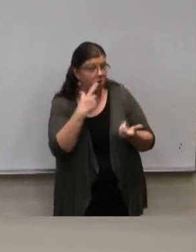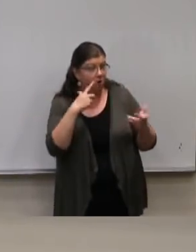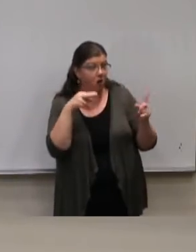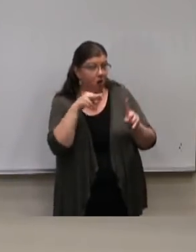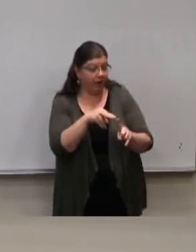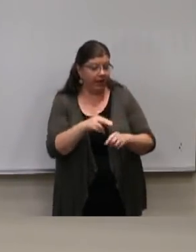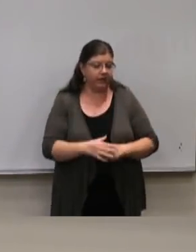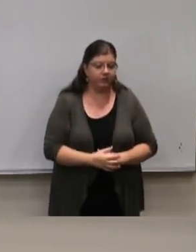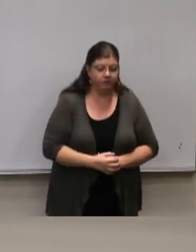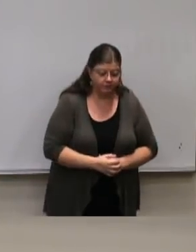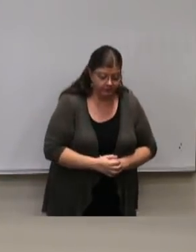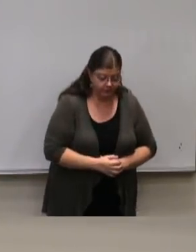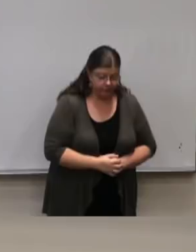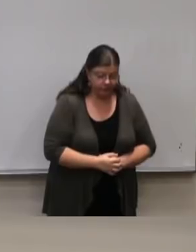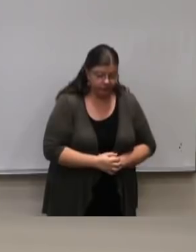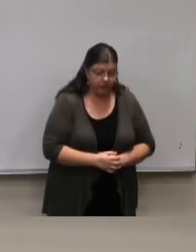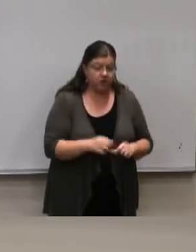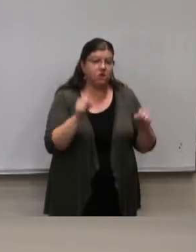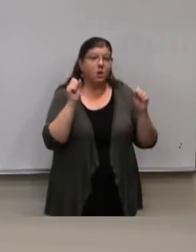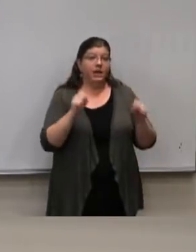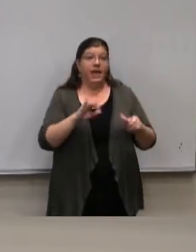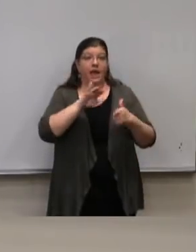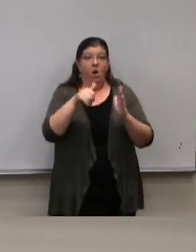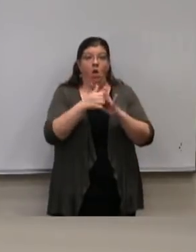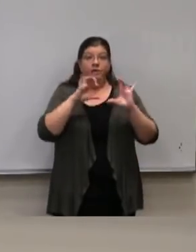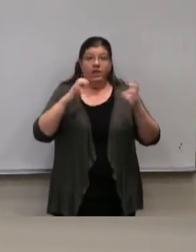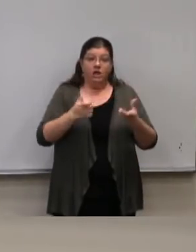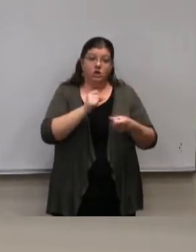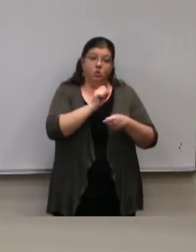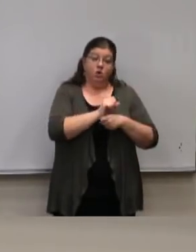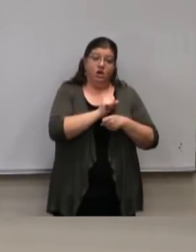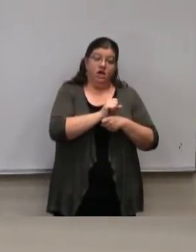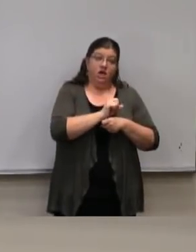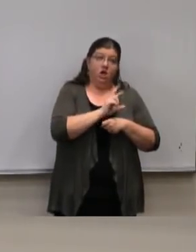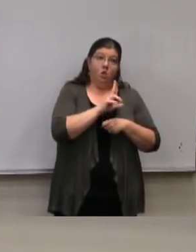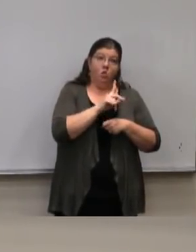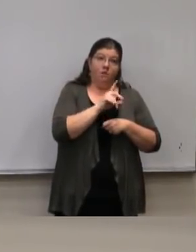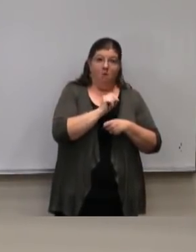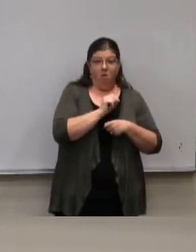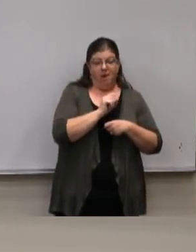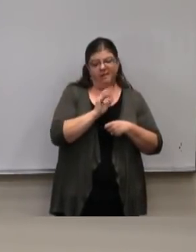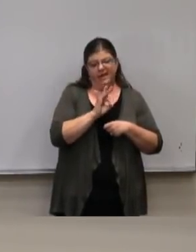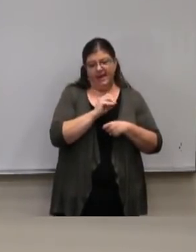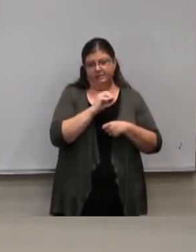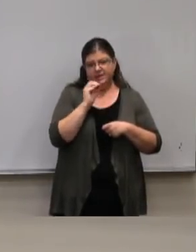So we can get all of our classes working remote, probably 90 percent of our classes will be remote.